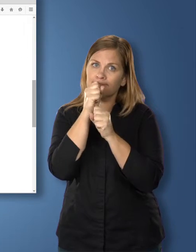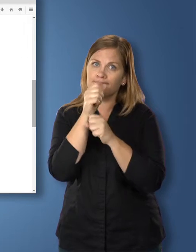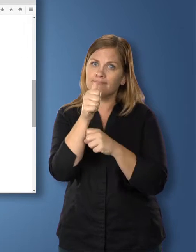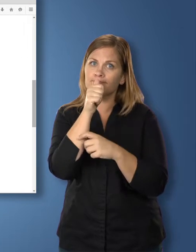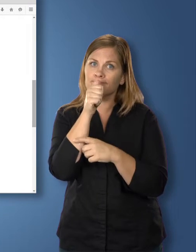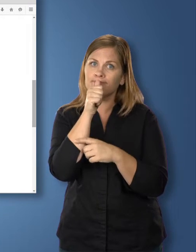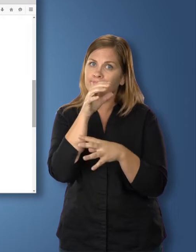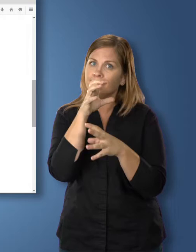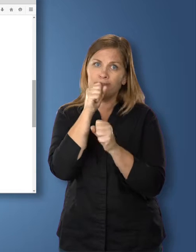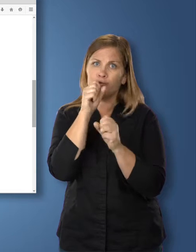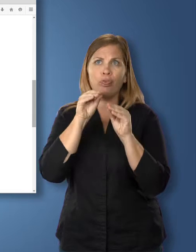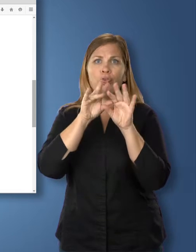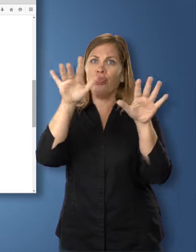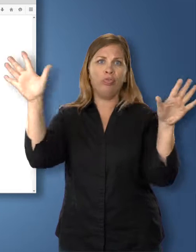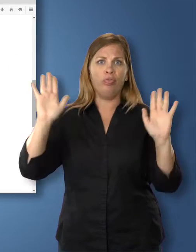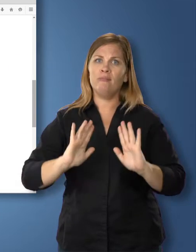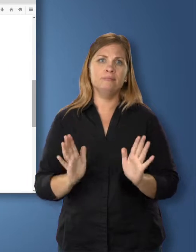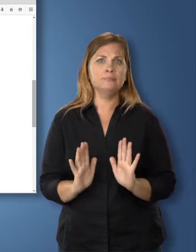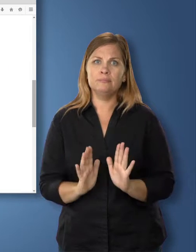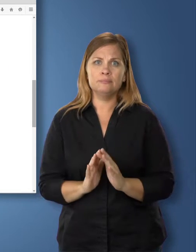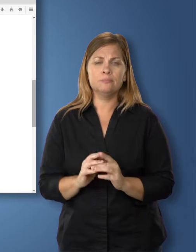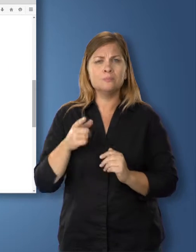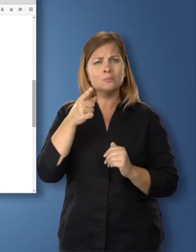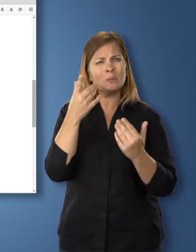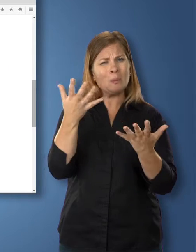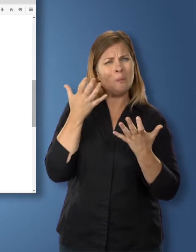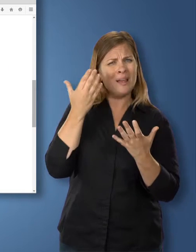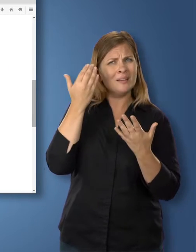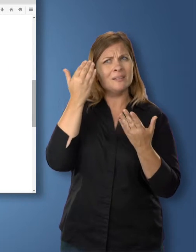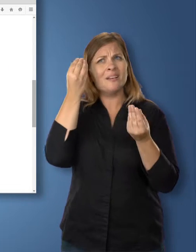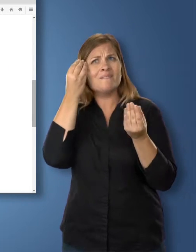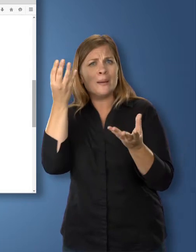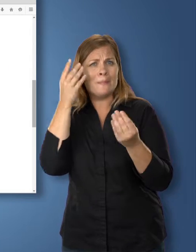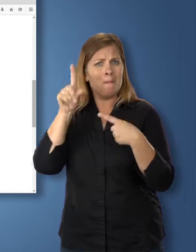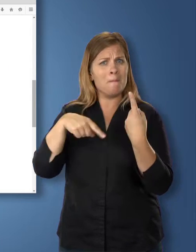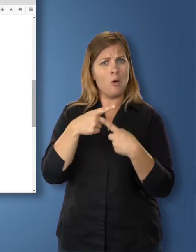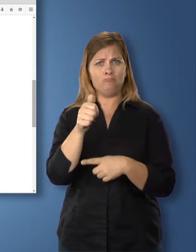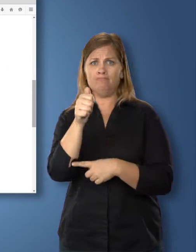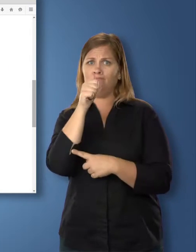and explains that your email address will not be available to the public.